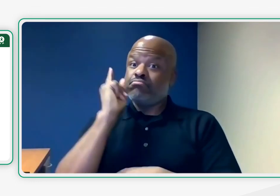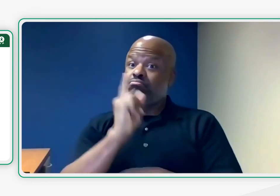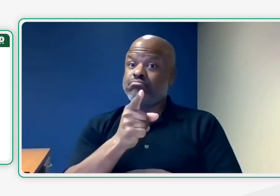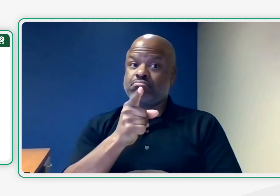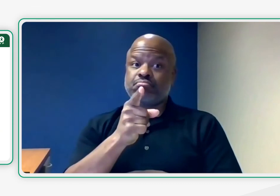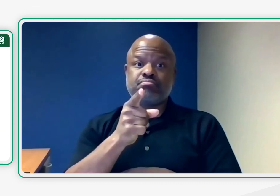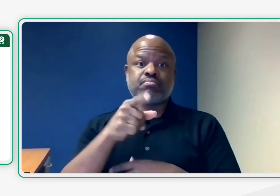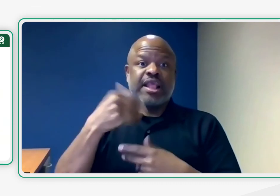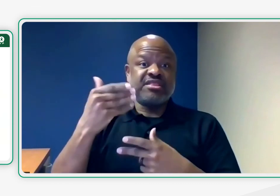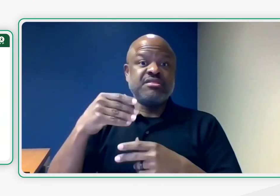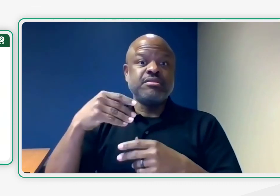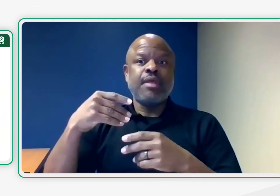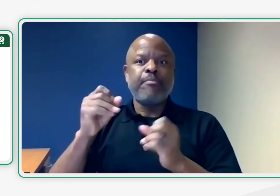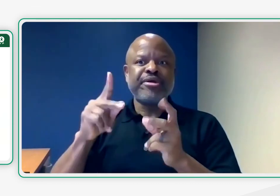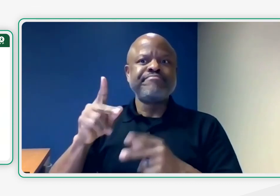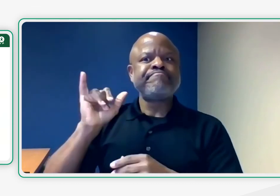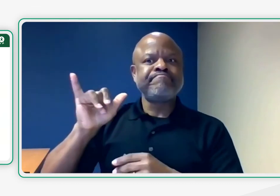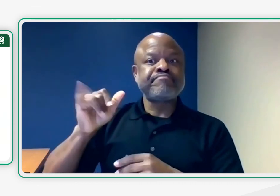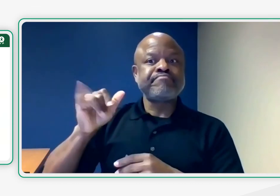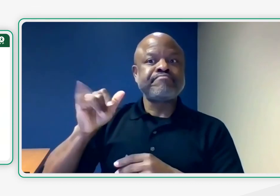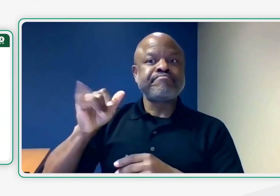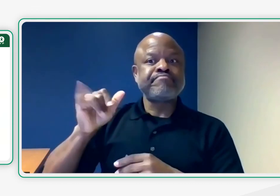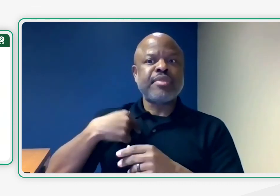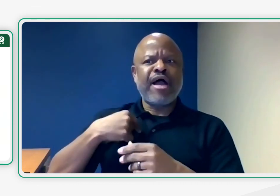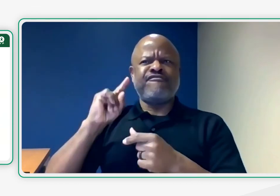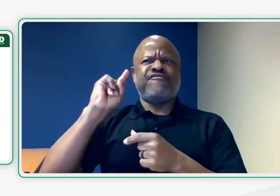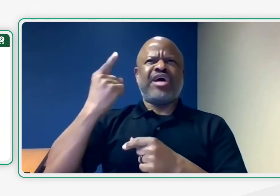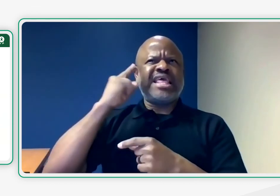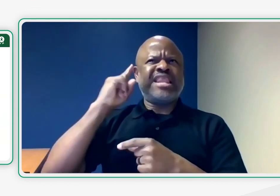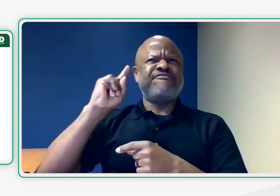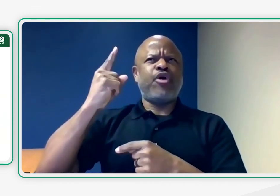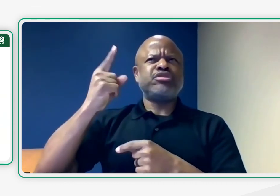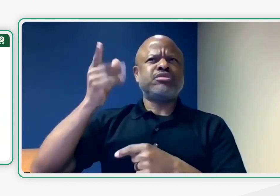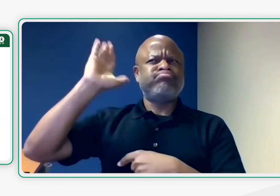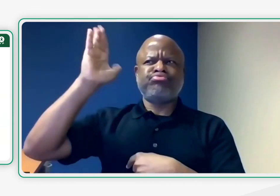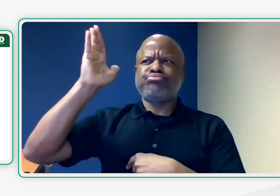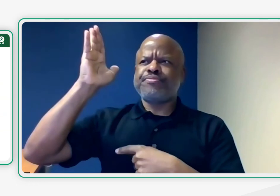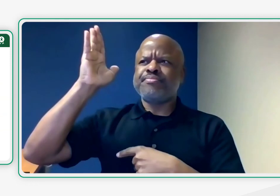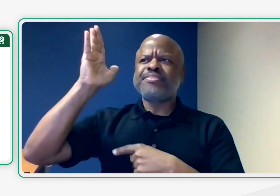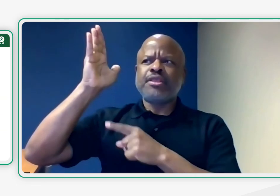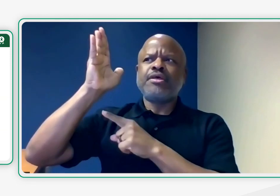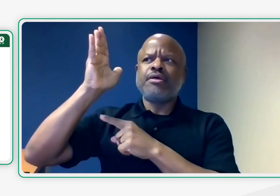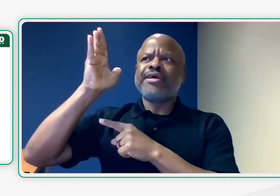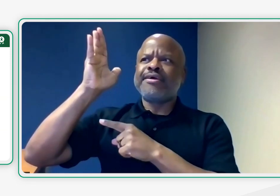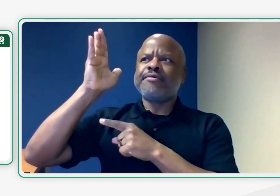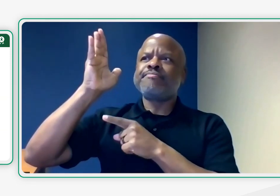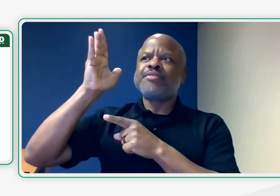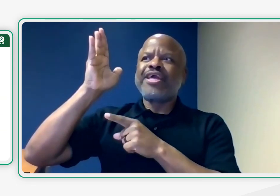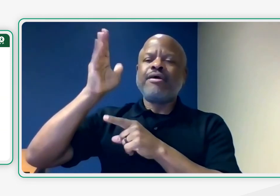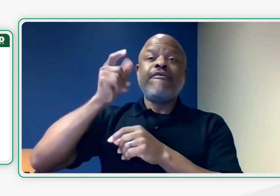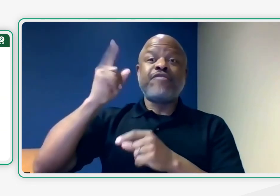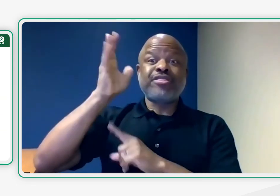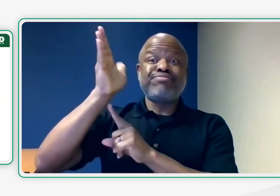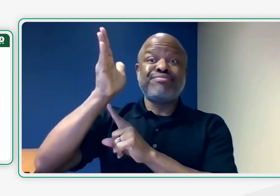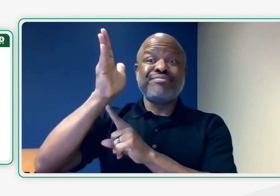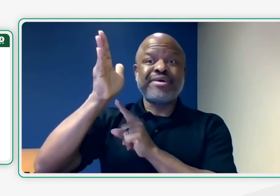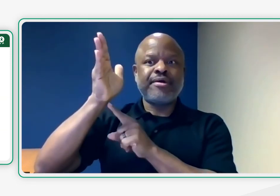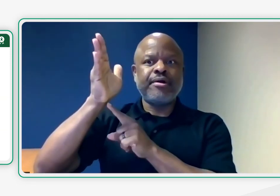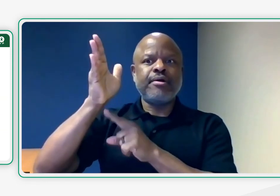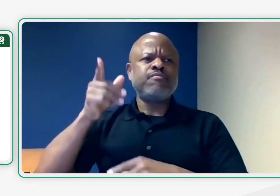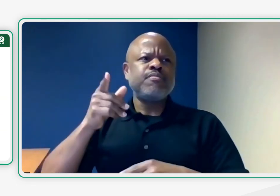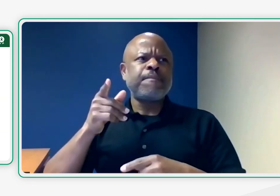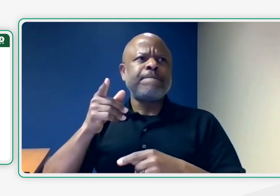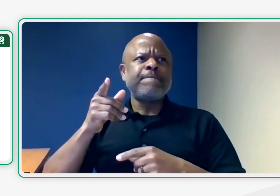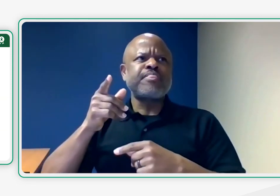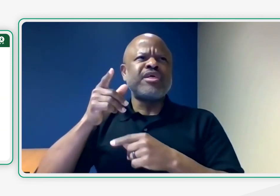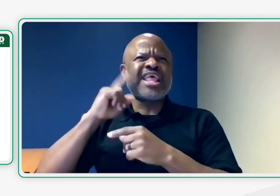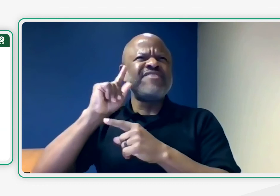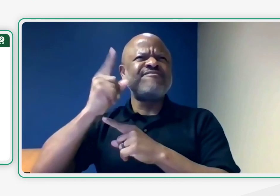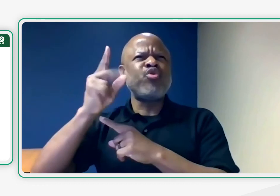a car to having a $0 amount in debt and lease. This is actually, I think, from the first